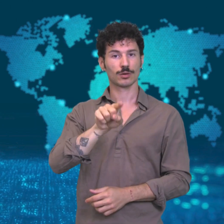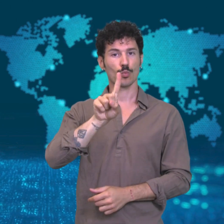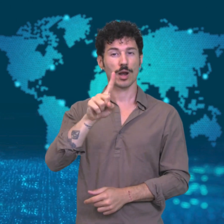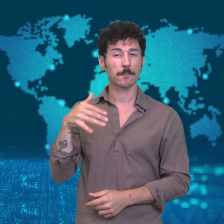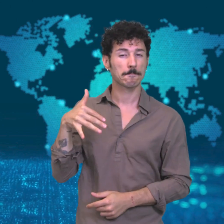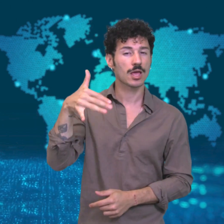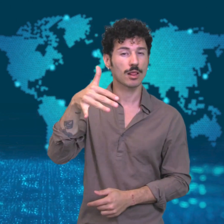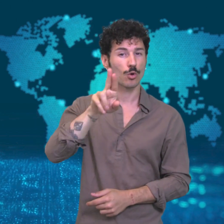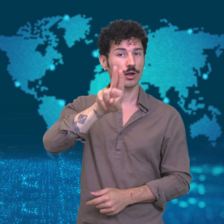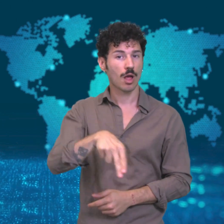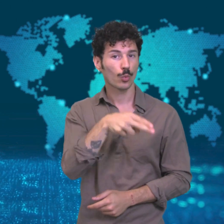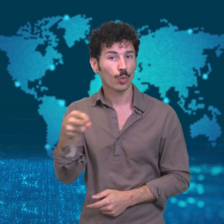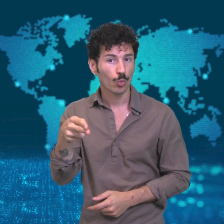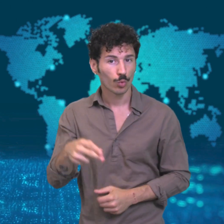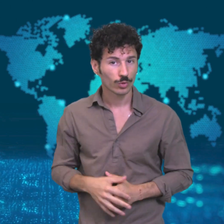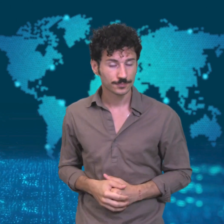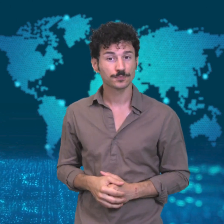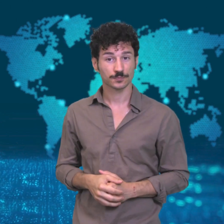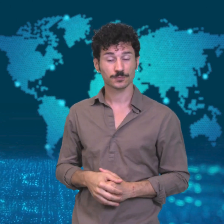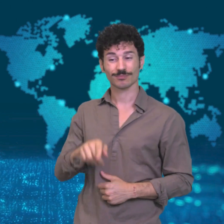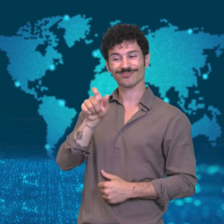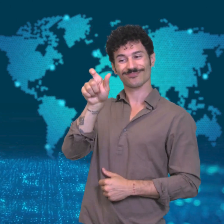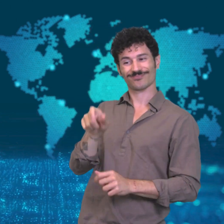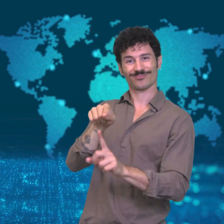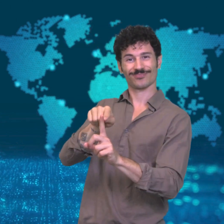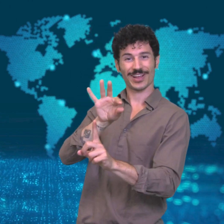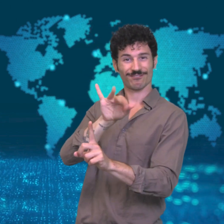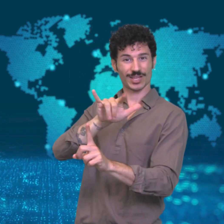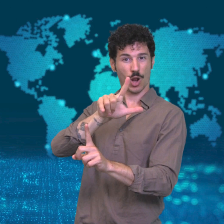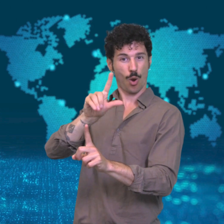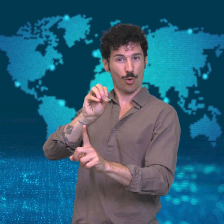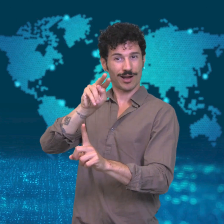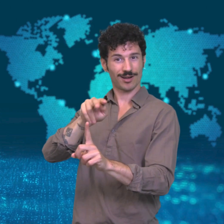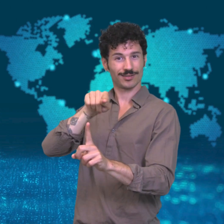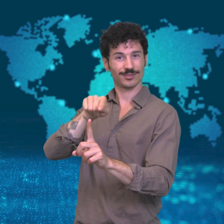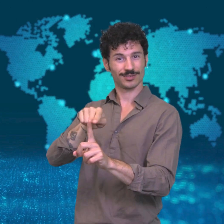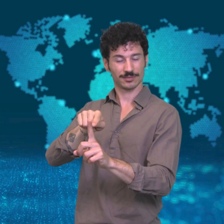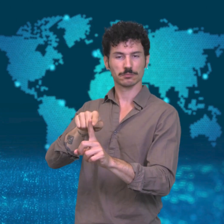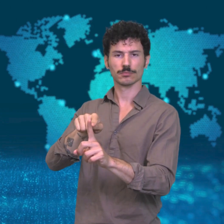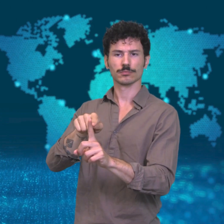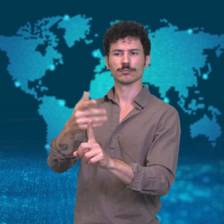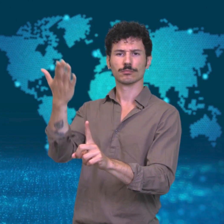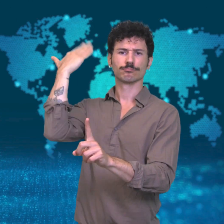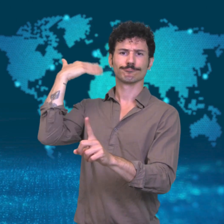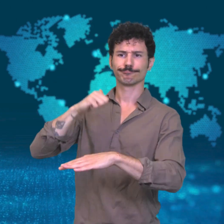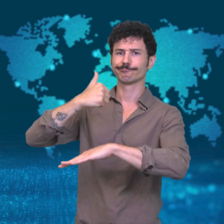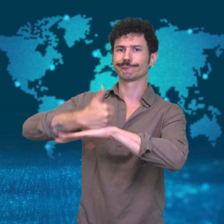Fillon served as the Prime Minister of France from 2007 to 2012.